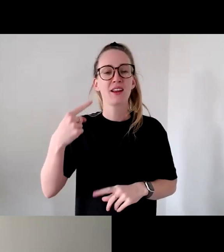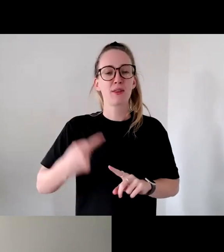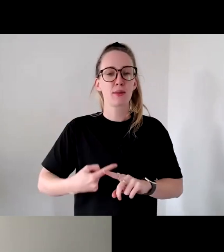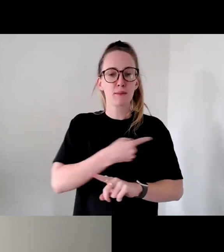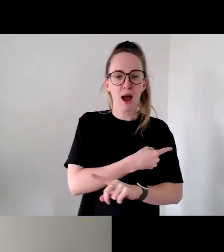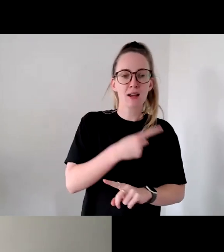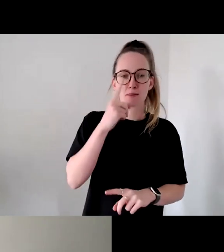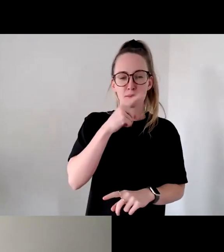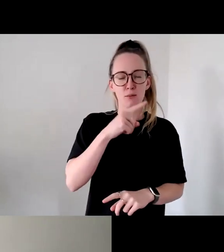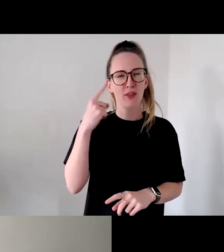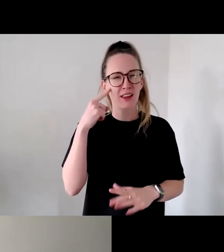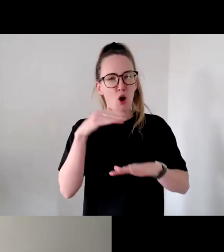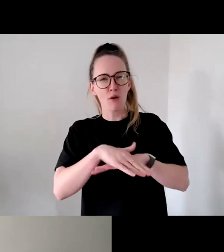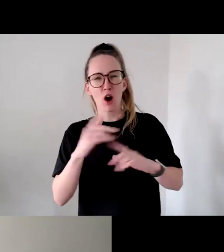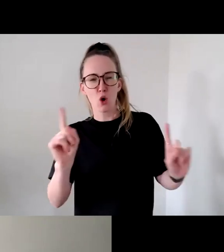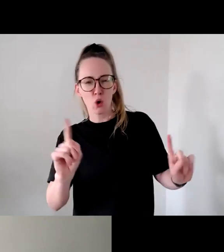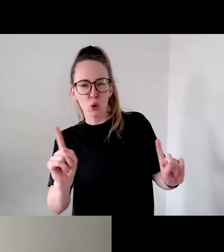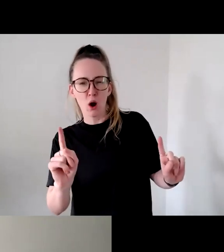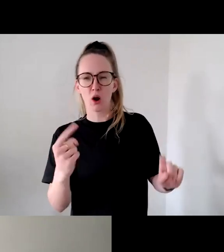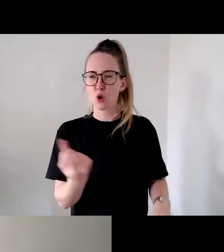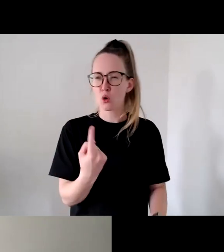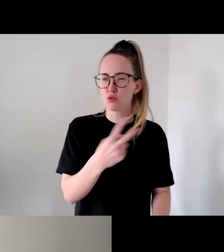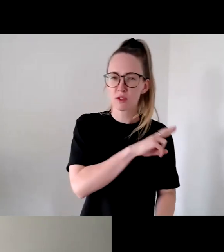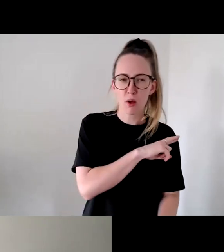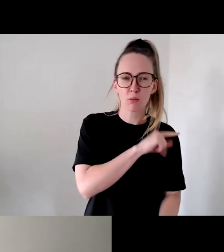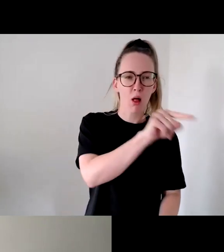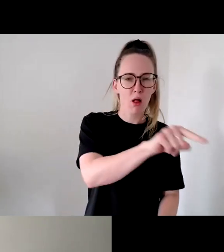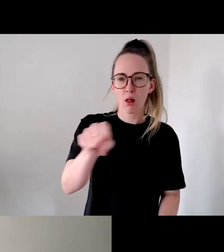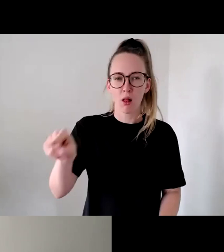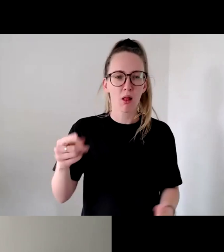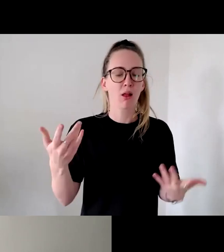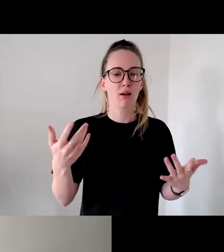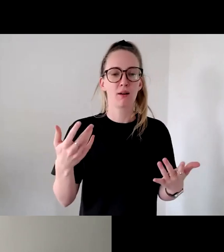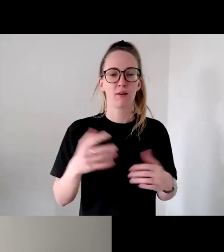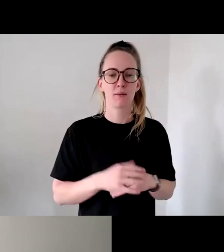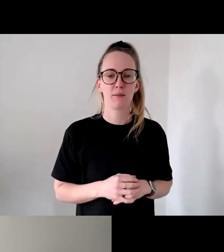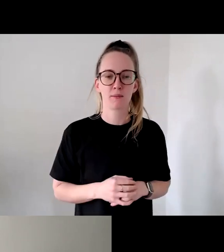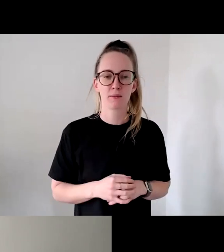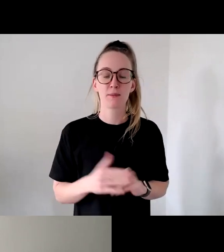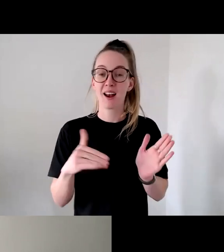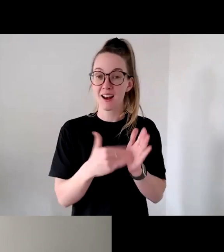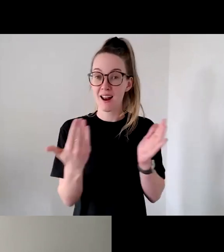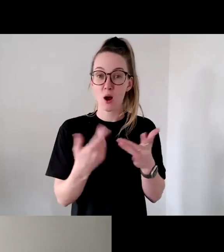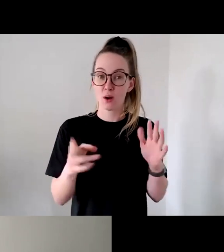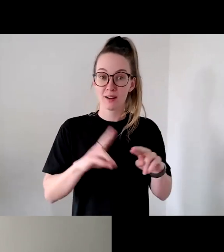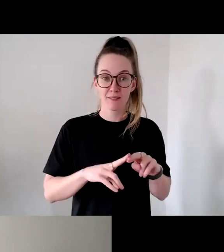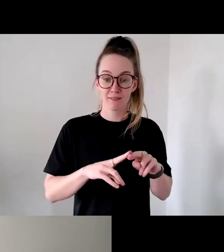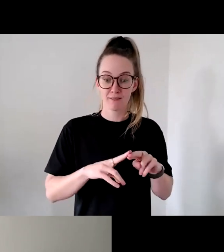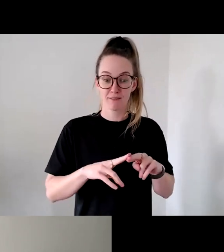think about who is legally responsible. If you are doing something that might affect